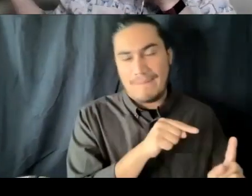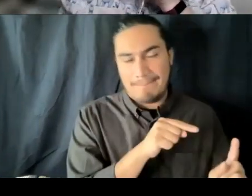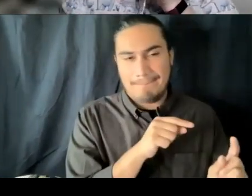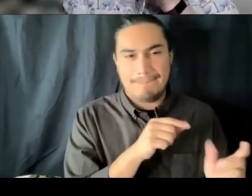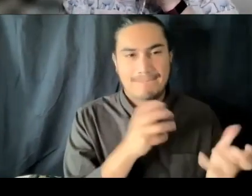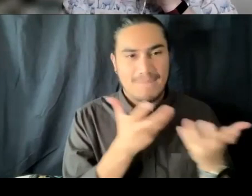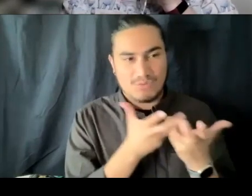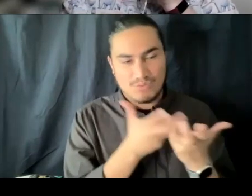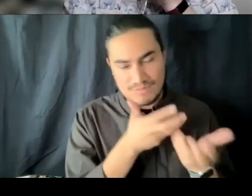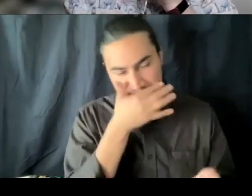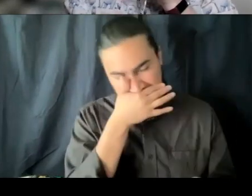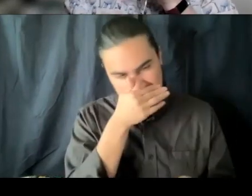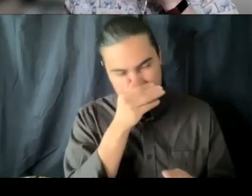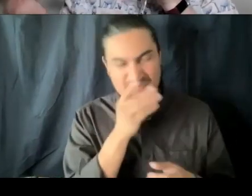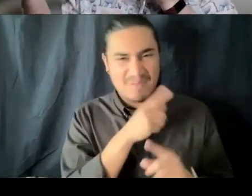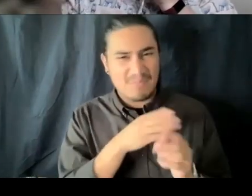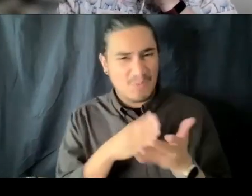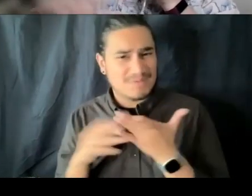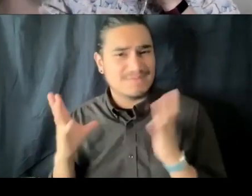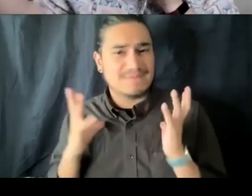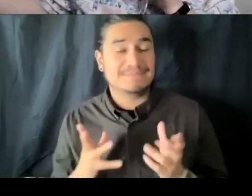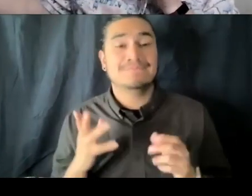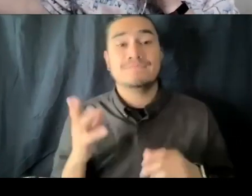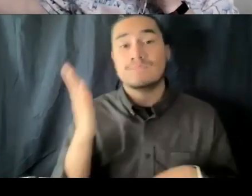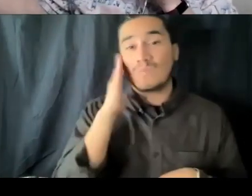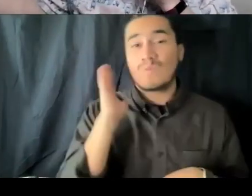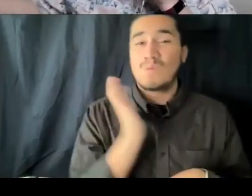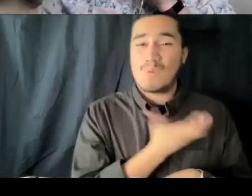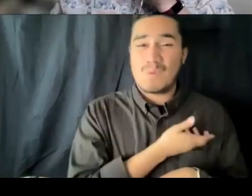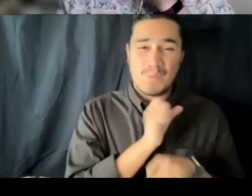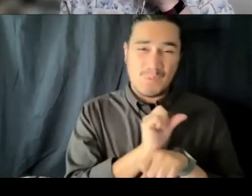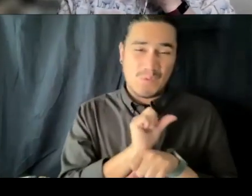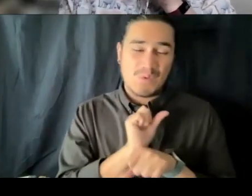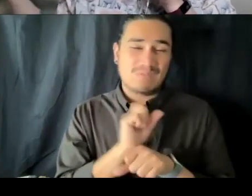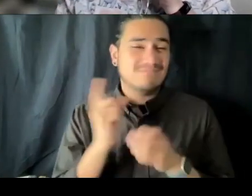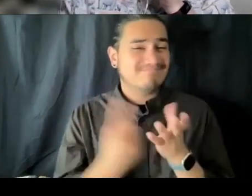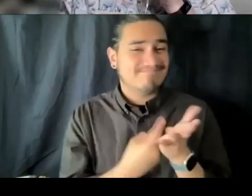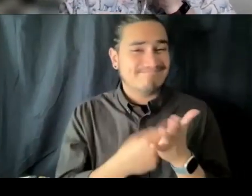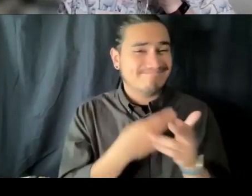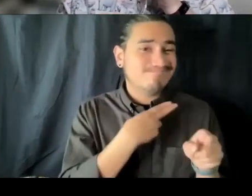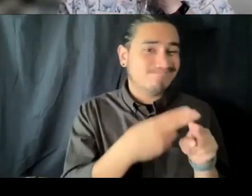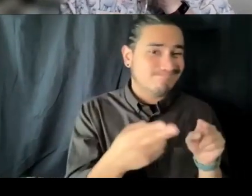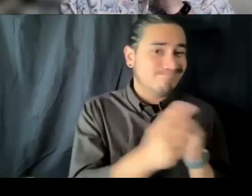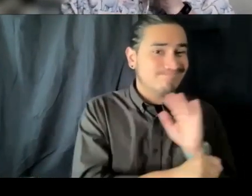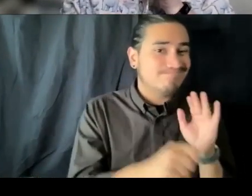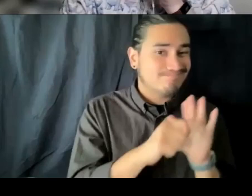I know that some of our work is gonna be short-term, some that's gonna be long-term, and kinda preparing ourselves